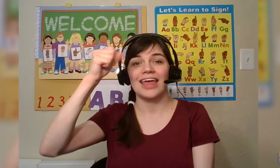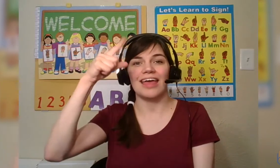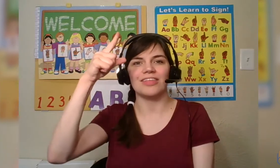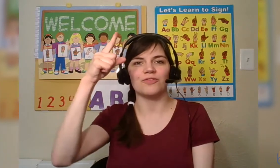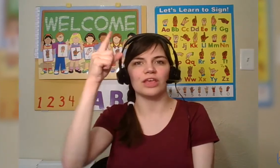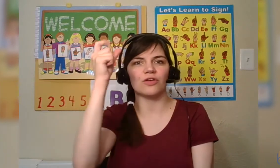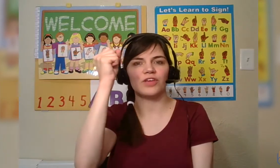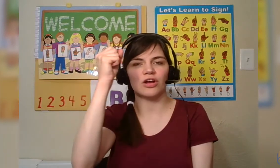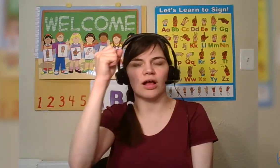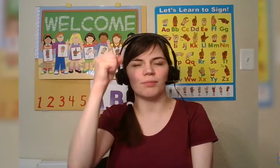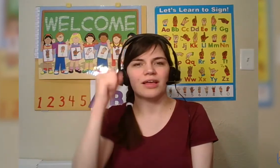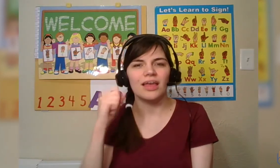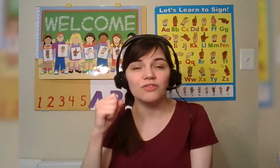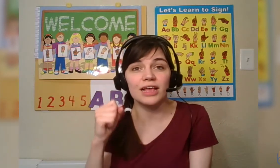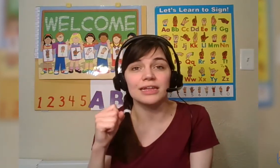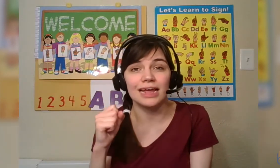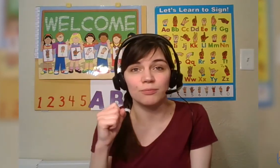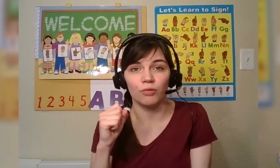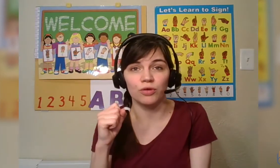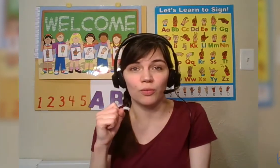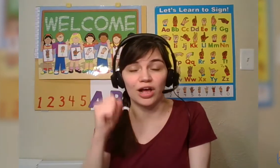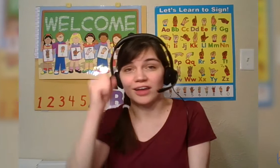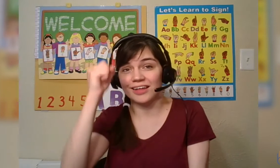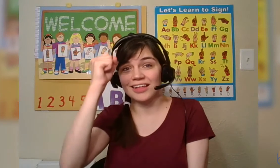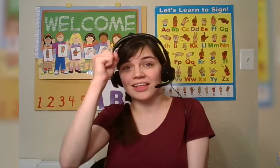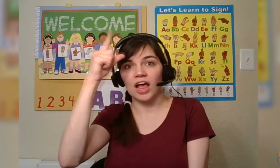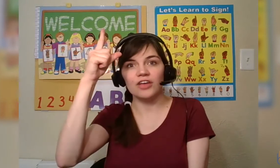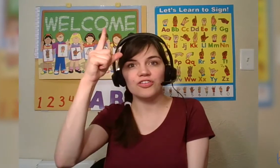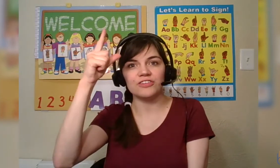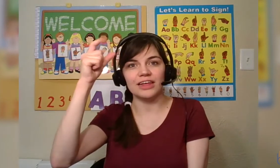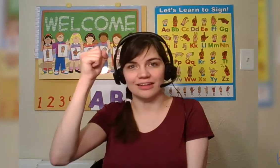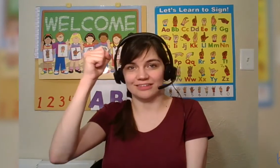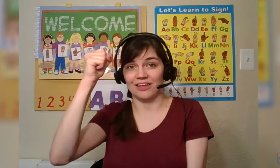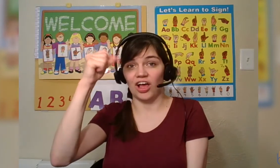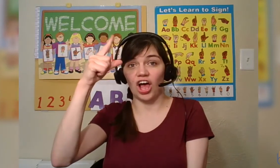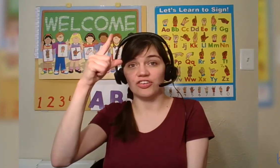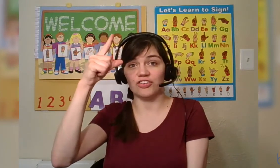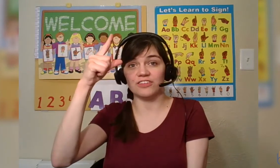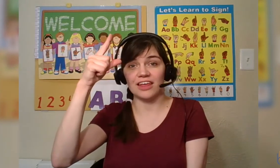then flick your finger up, kind of like a light bulb going on. Understand. Understand.